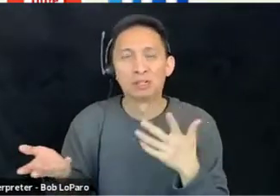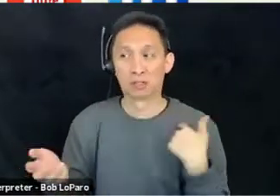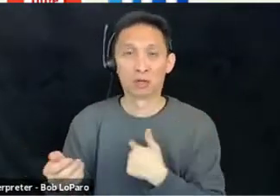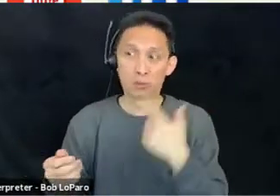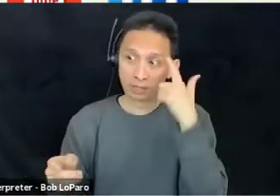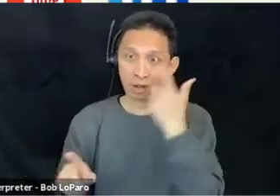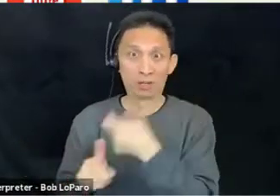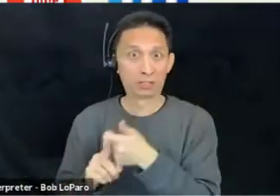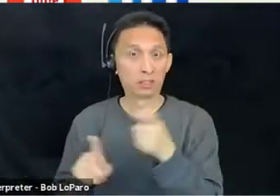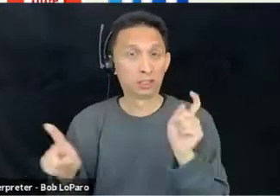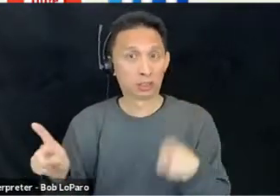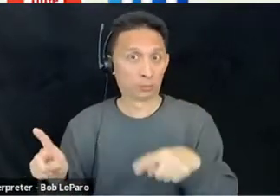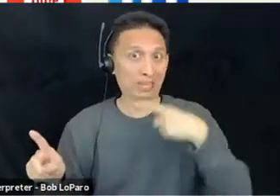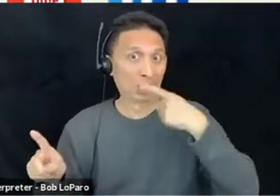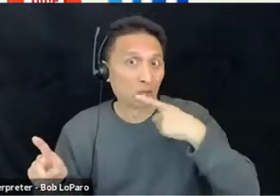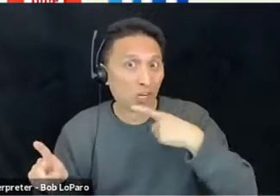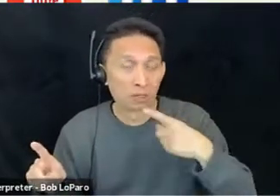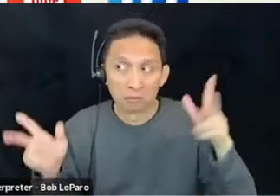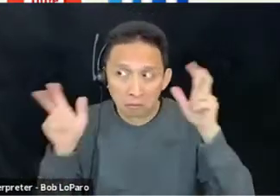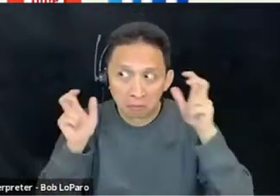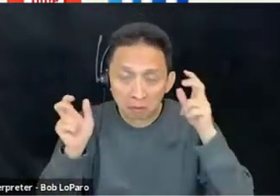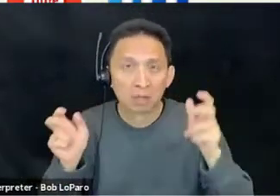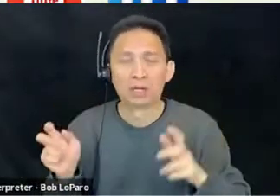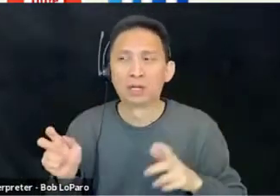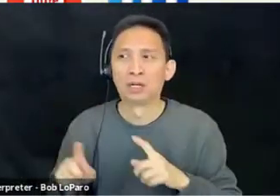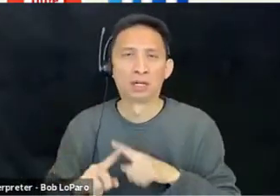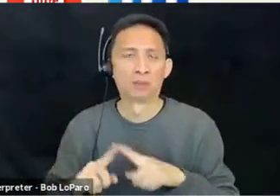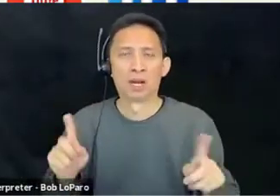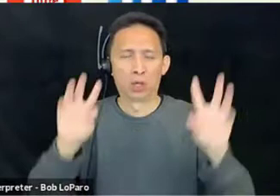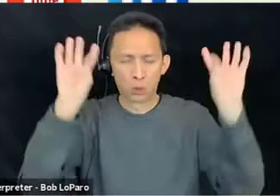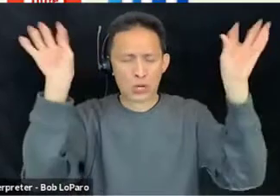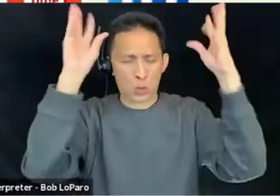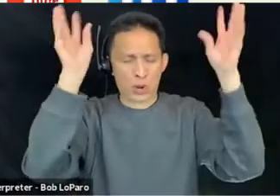but, you know, that ambulance went by and she didn't move.